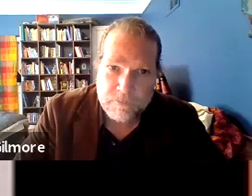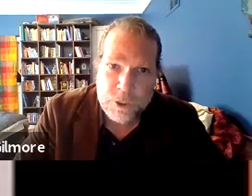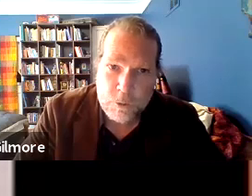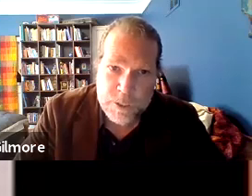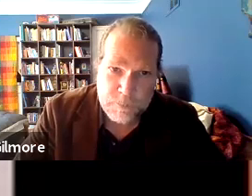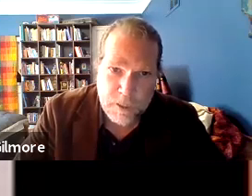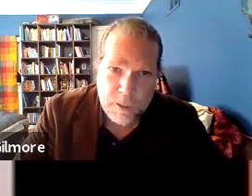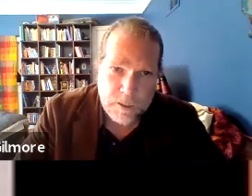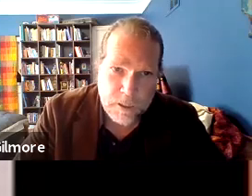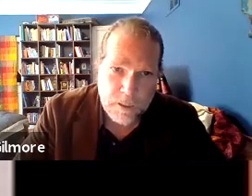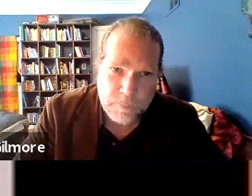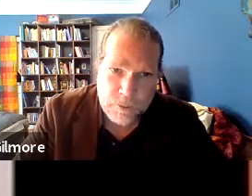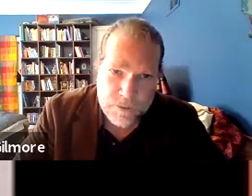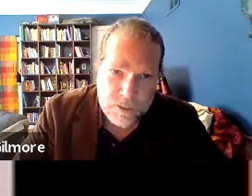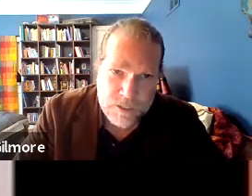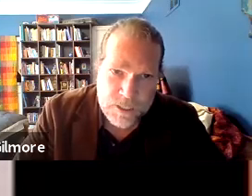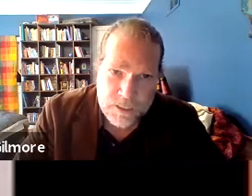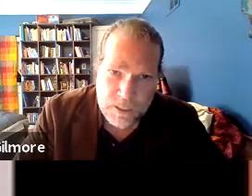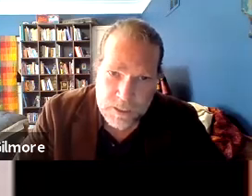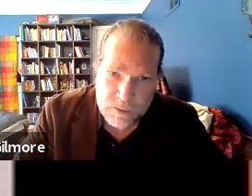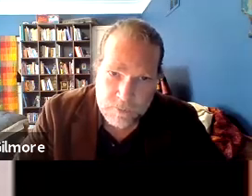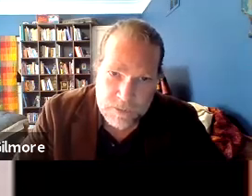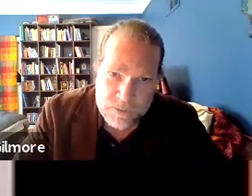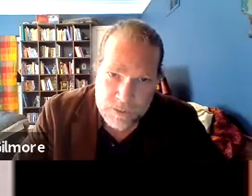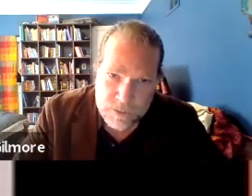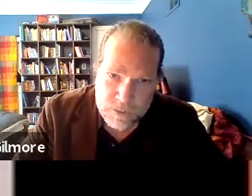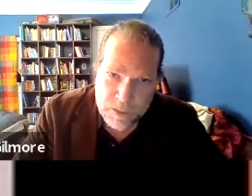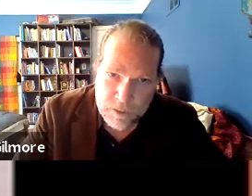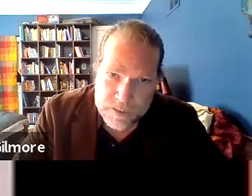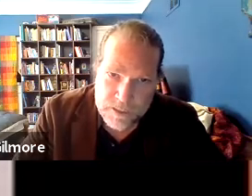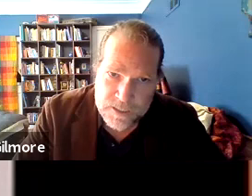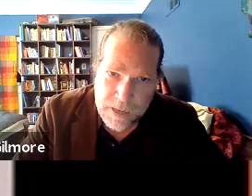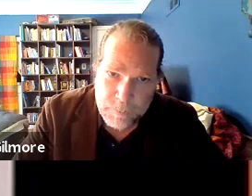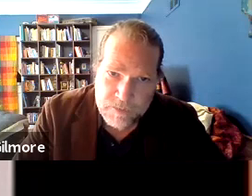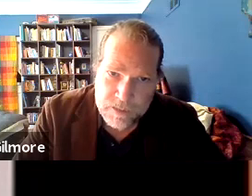fear of Jewish immigrants. You can see it here with his his barrel, it's a Sabbath